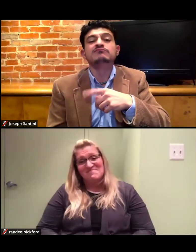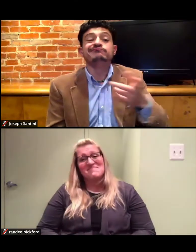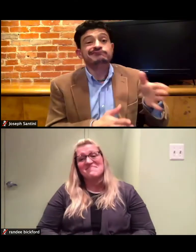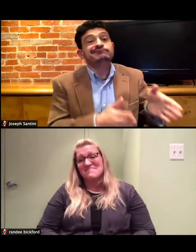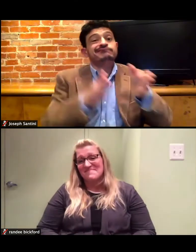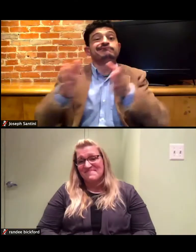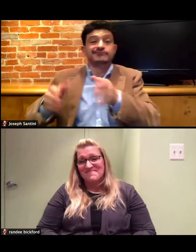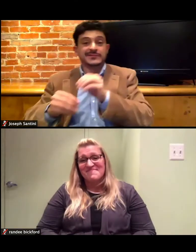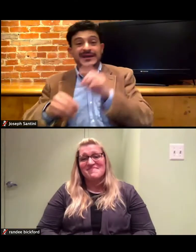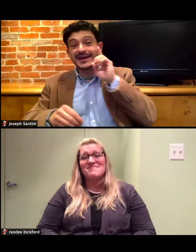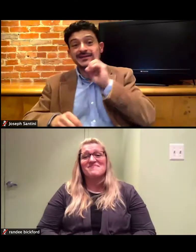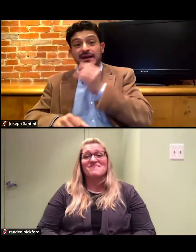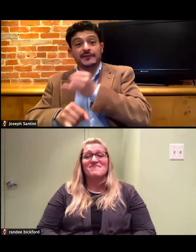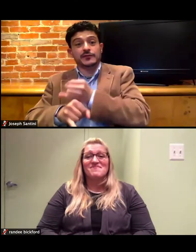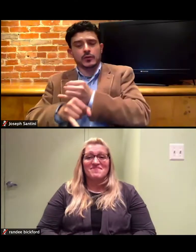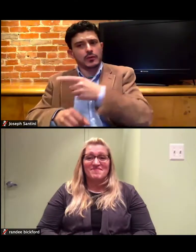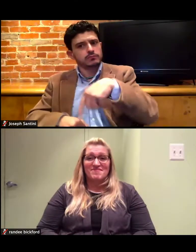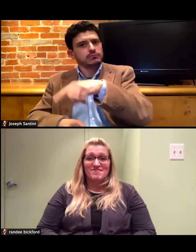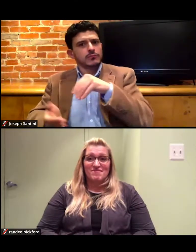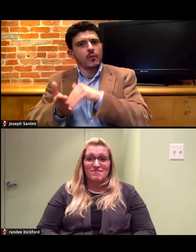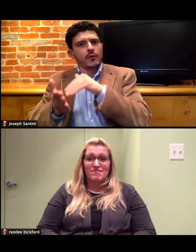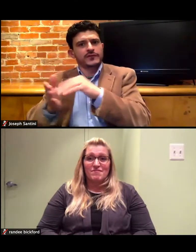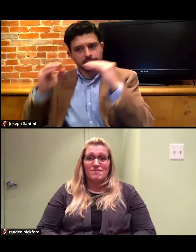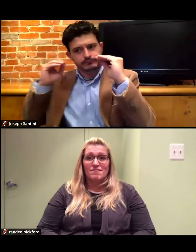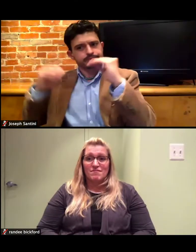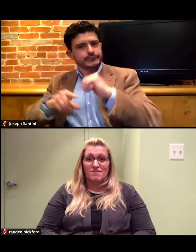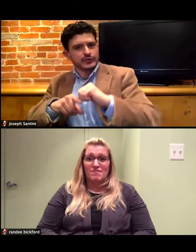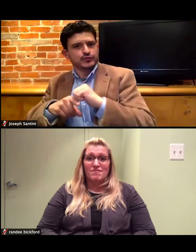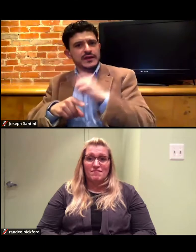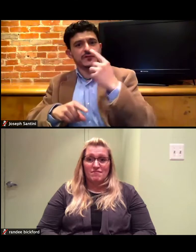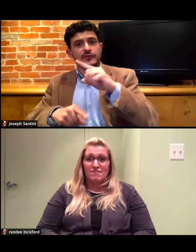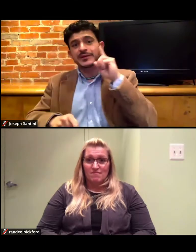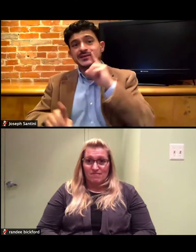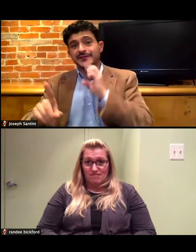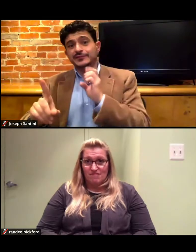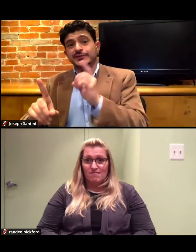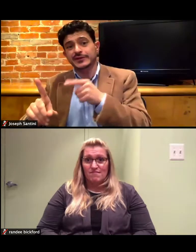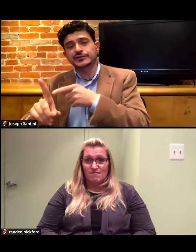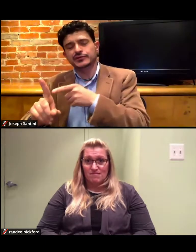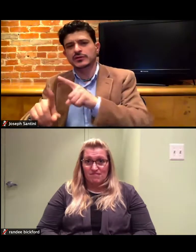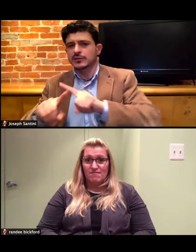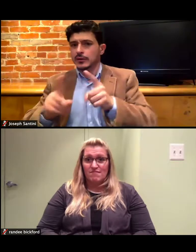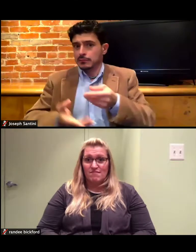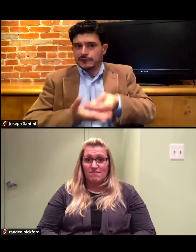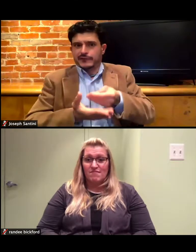their financial vocabulary literacy was. And also at the deaf school they taught and trained